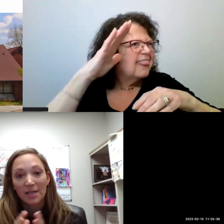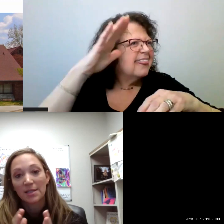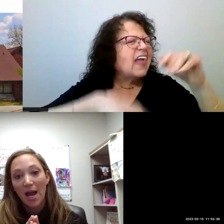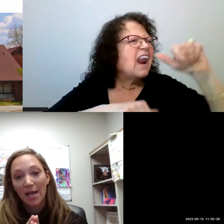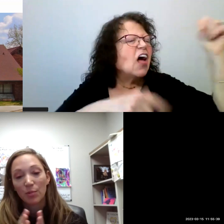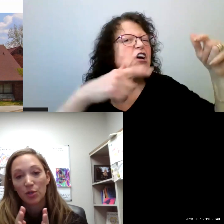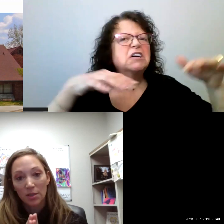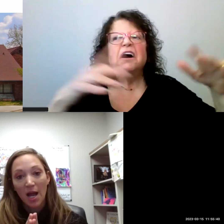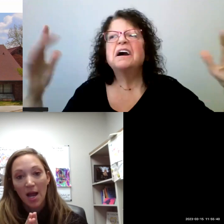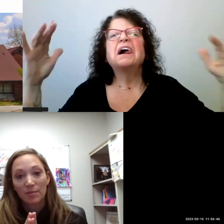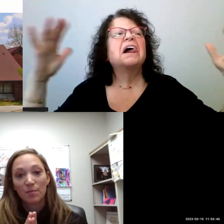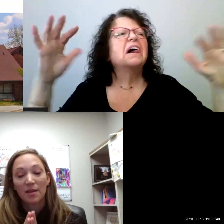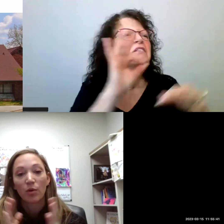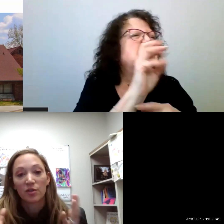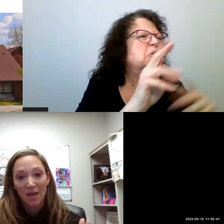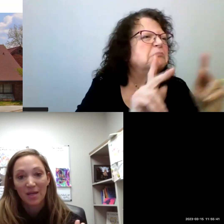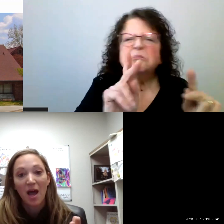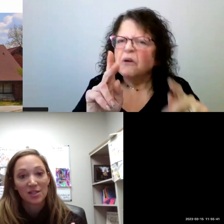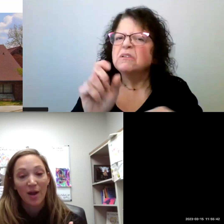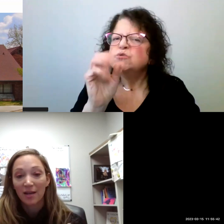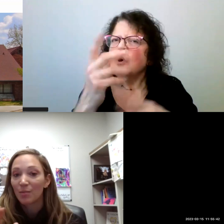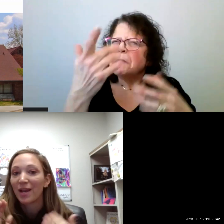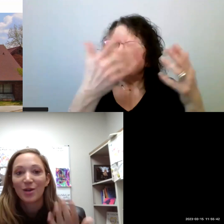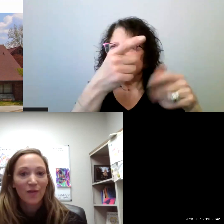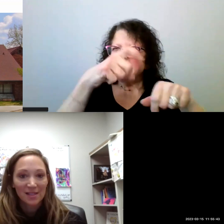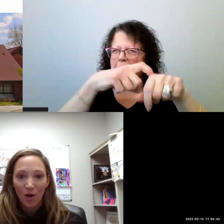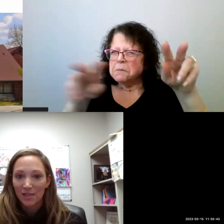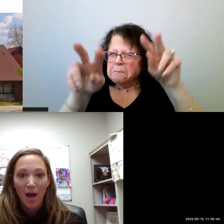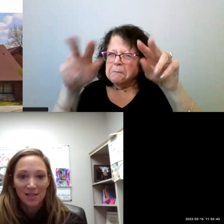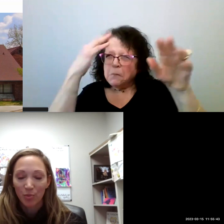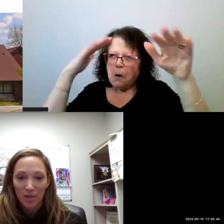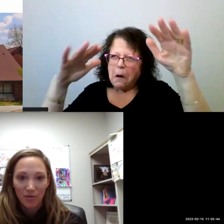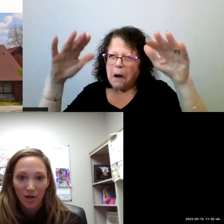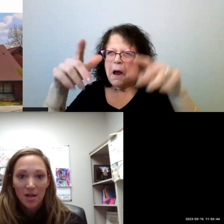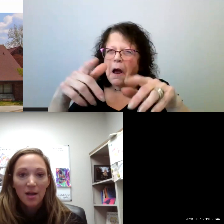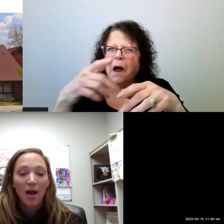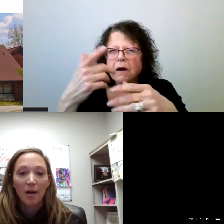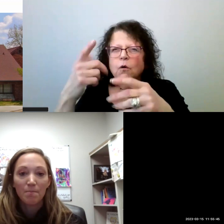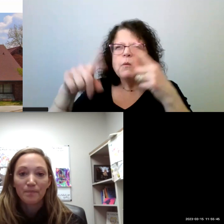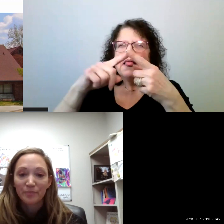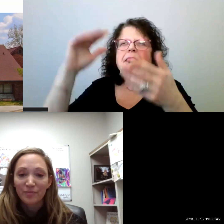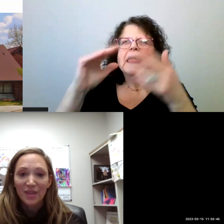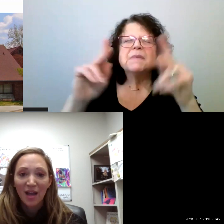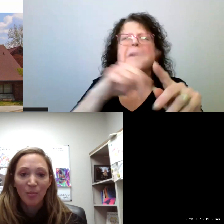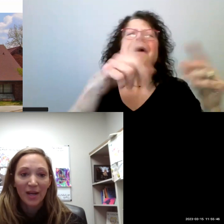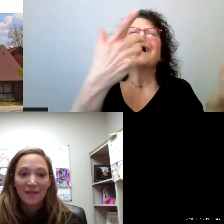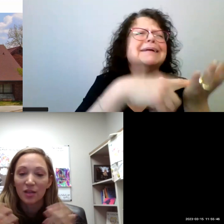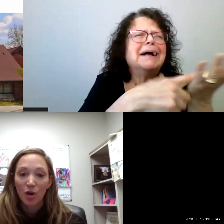trying to time your time to be there where there's maybe not as crowded. But I know so that's not always possible, either. But I think you